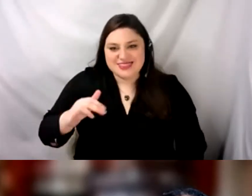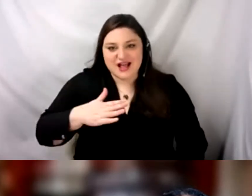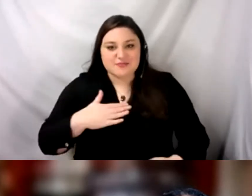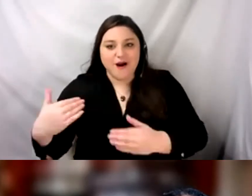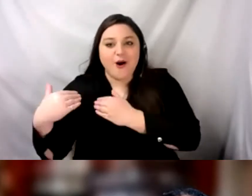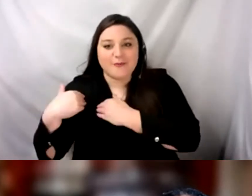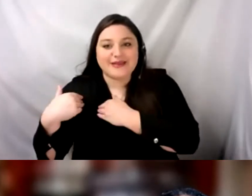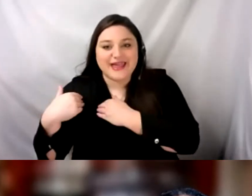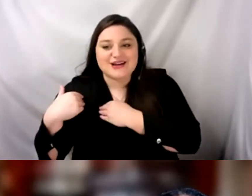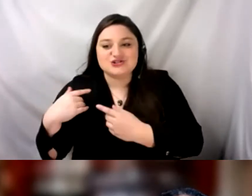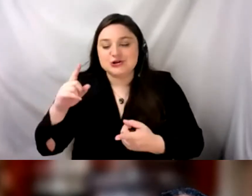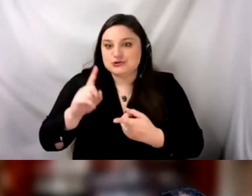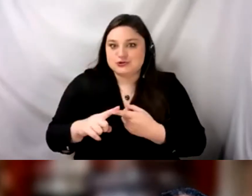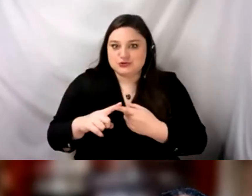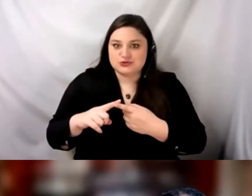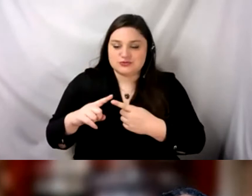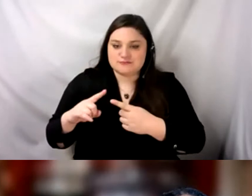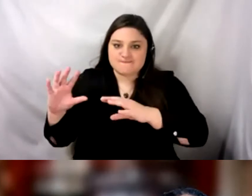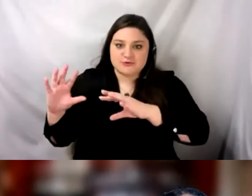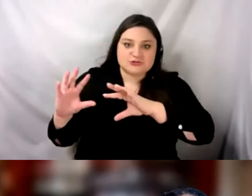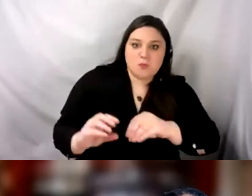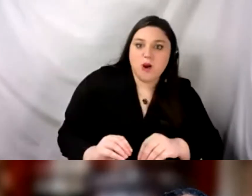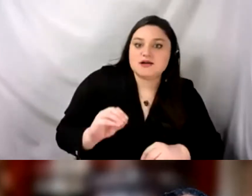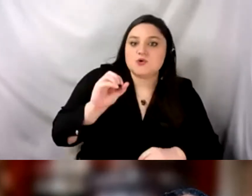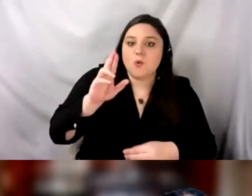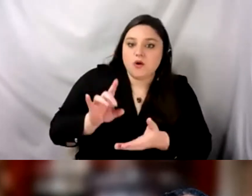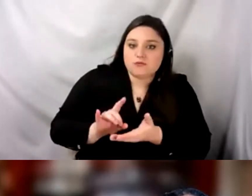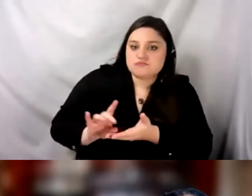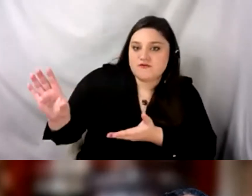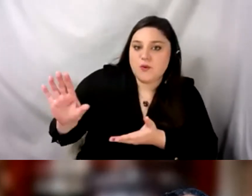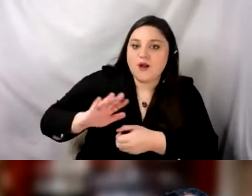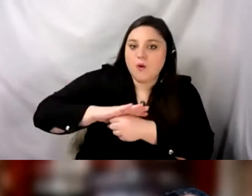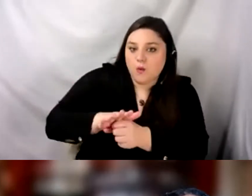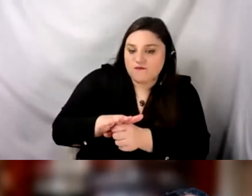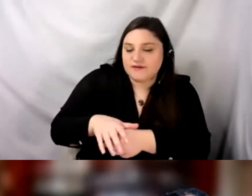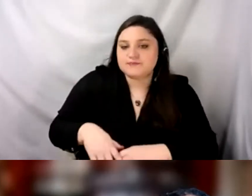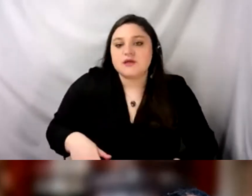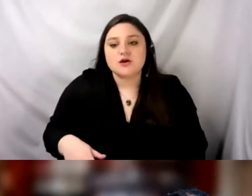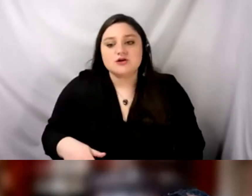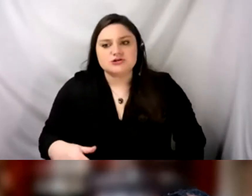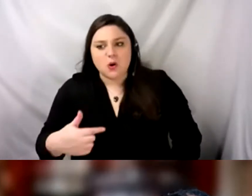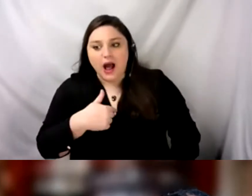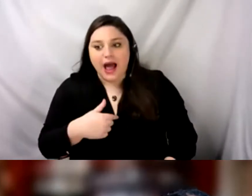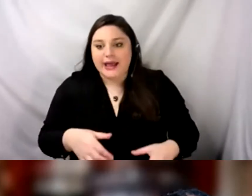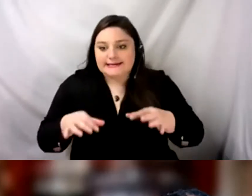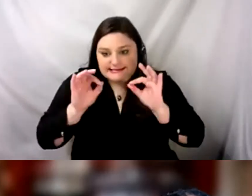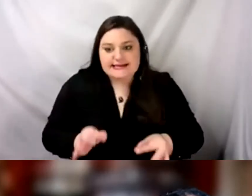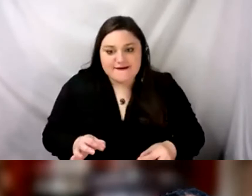So I am relating this how angry people are. And